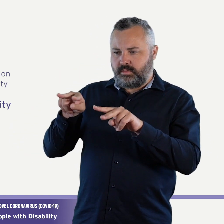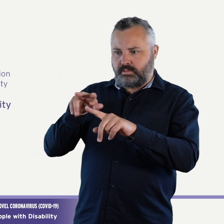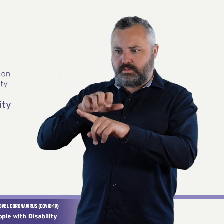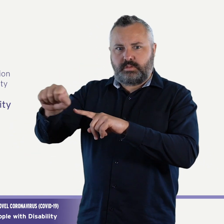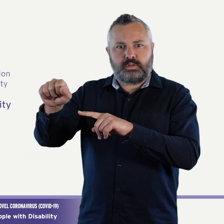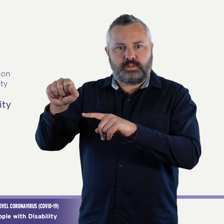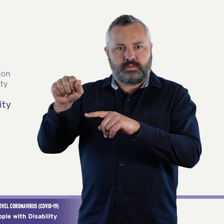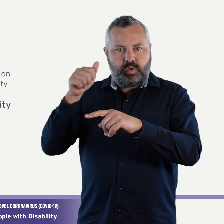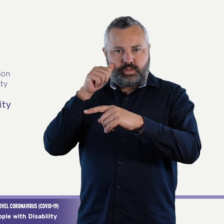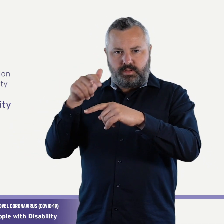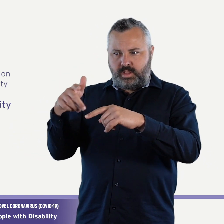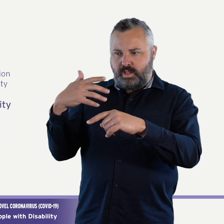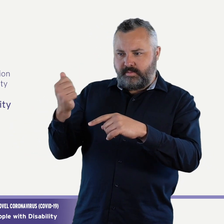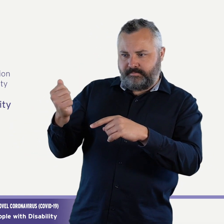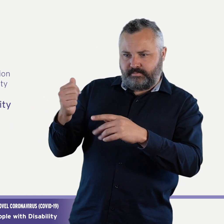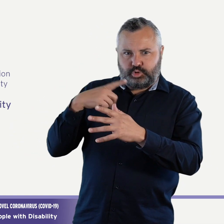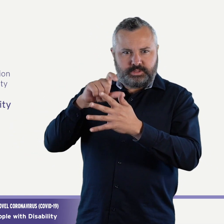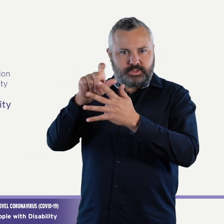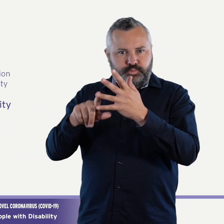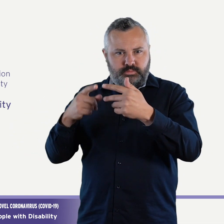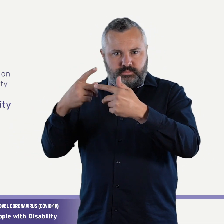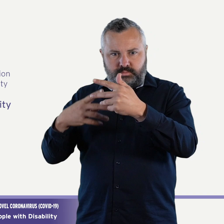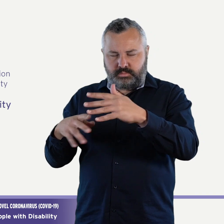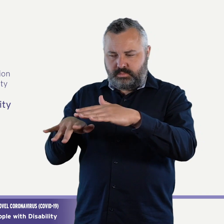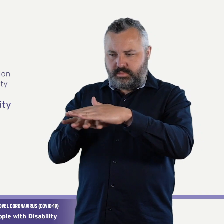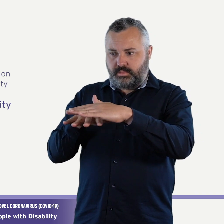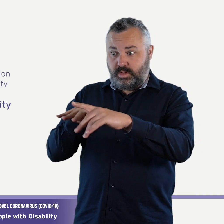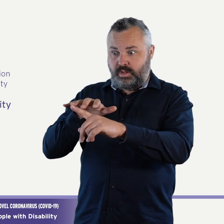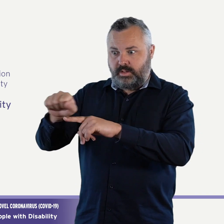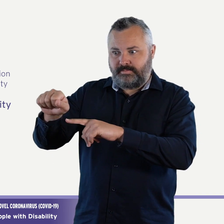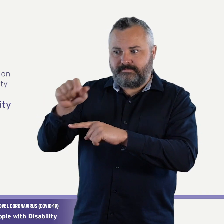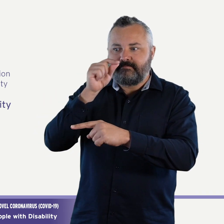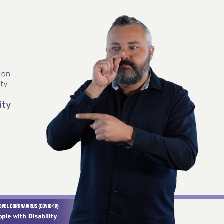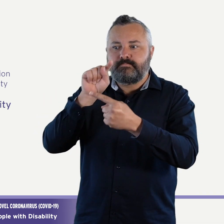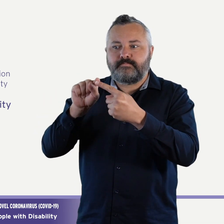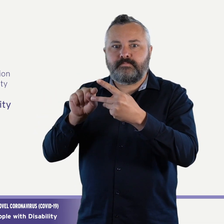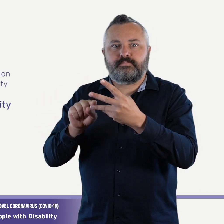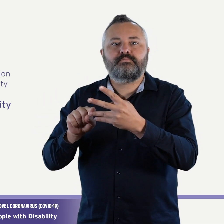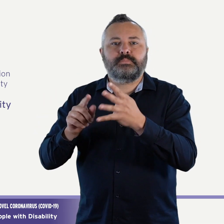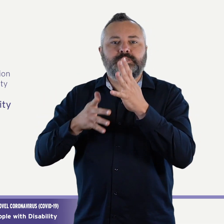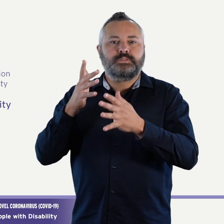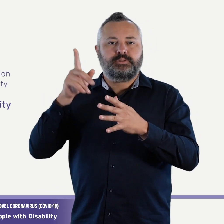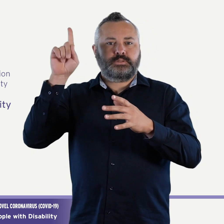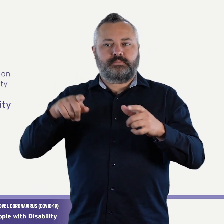avoidance of infection, infection control,